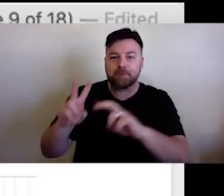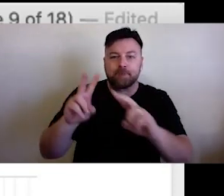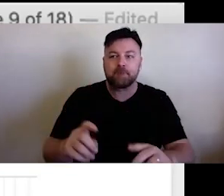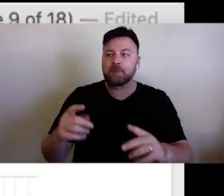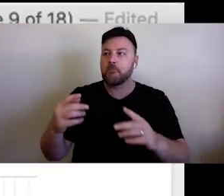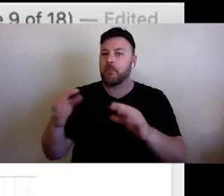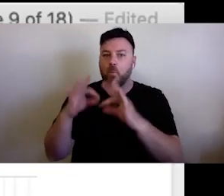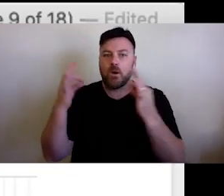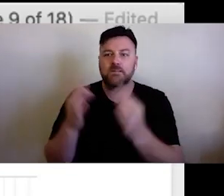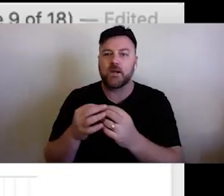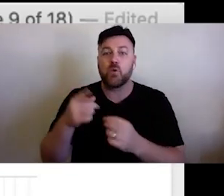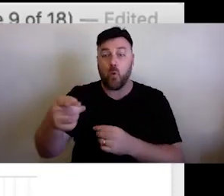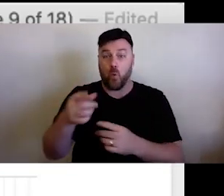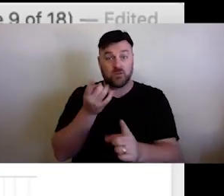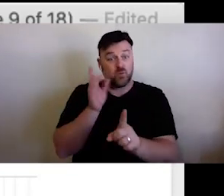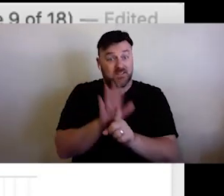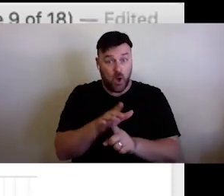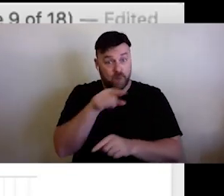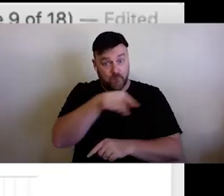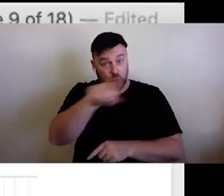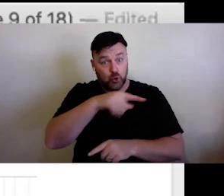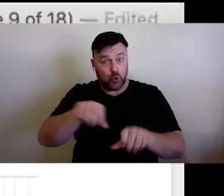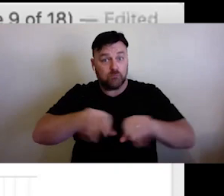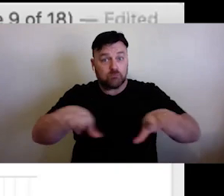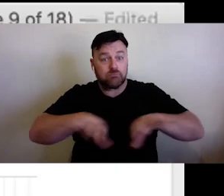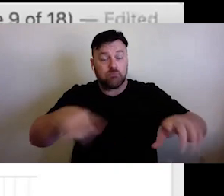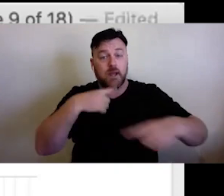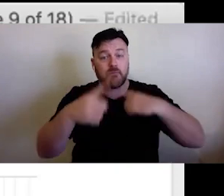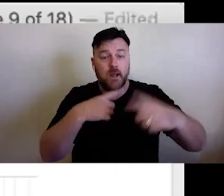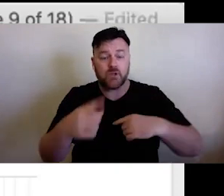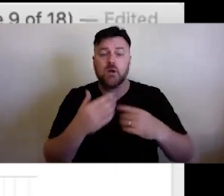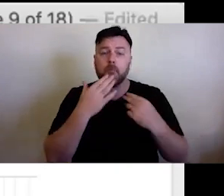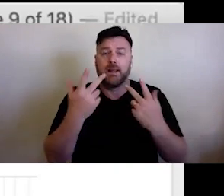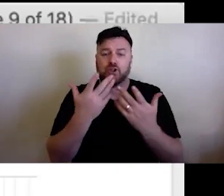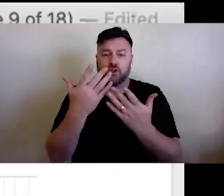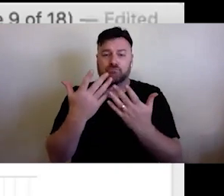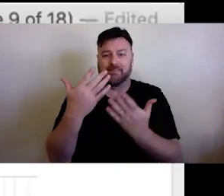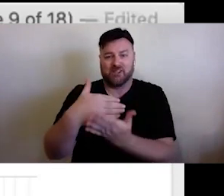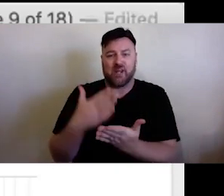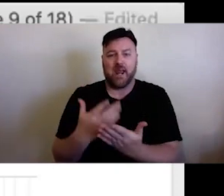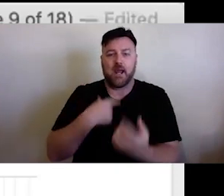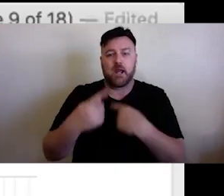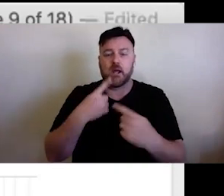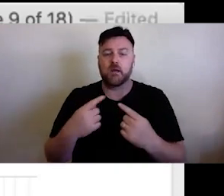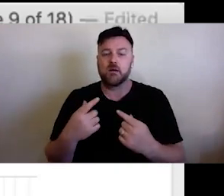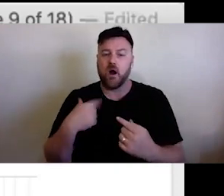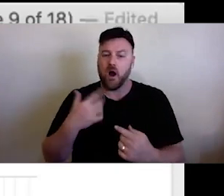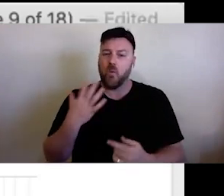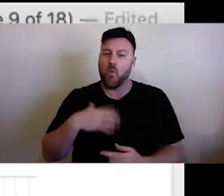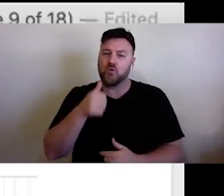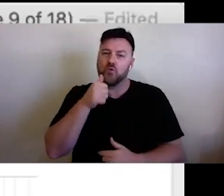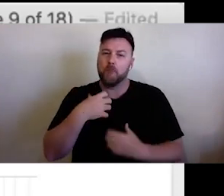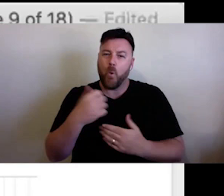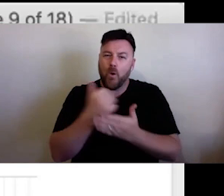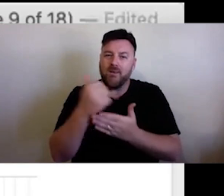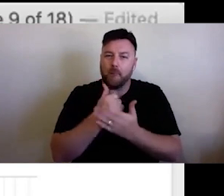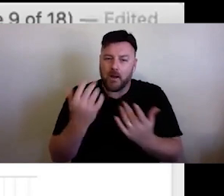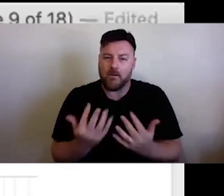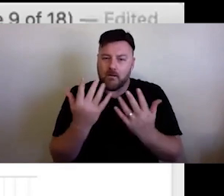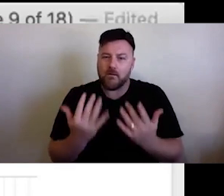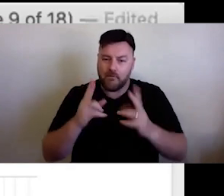chat right now or a link. I'd love to know, particularly in the small